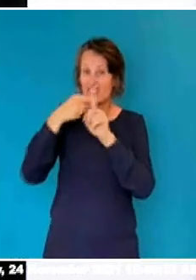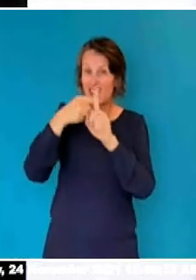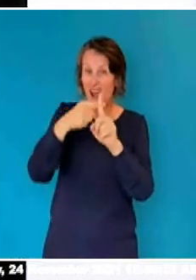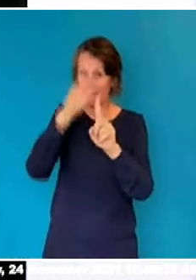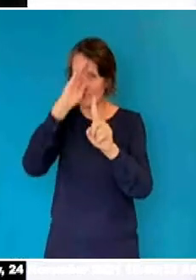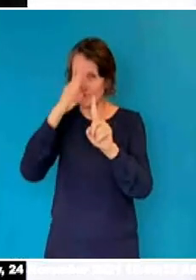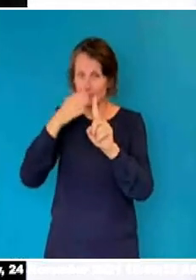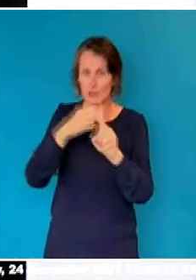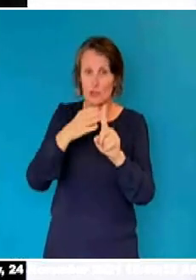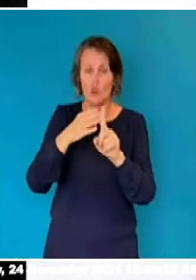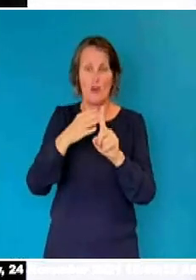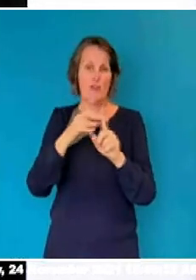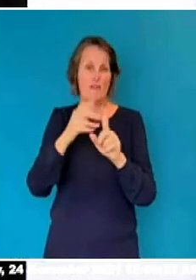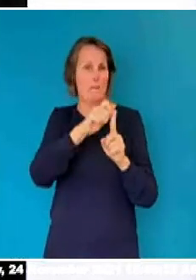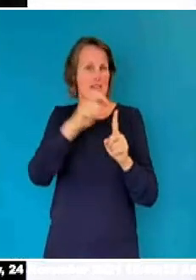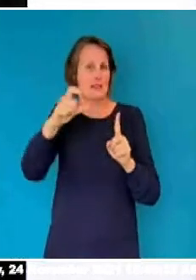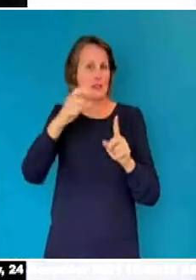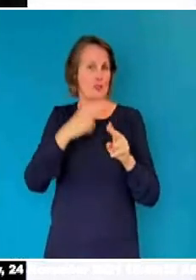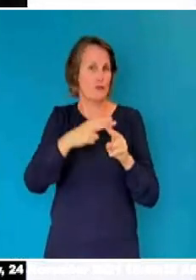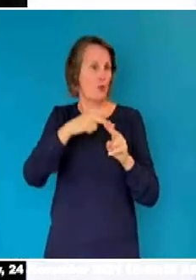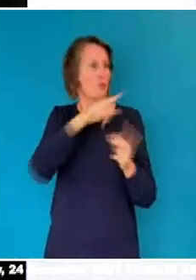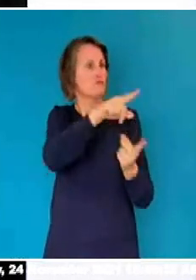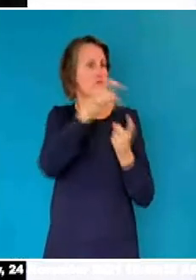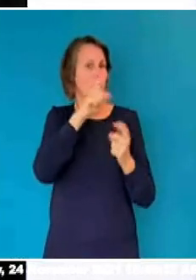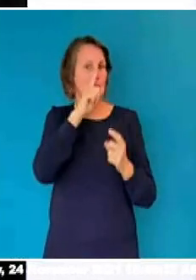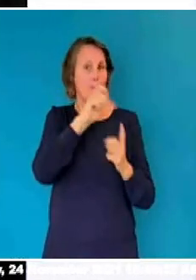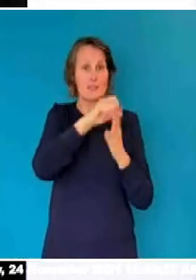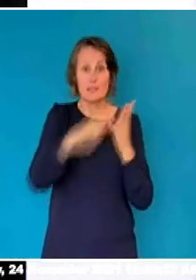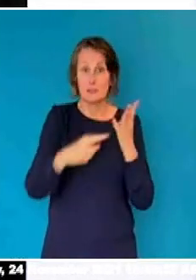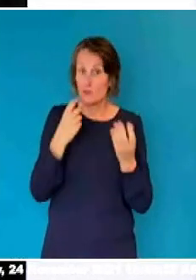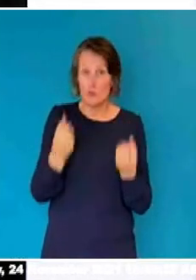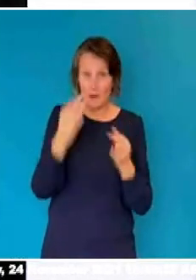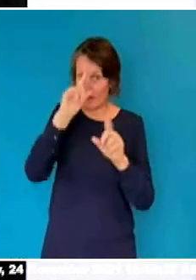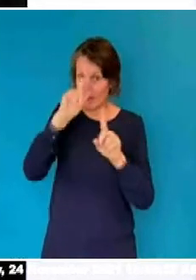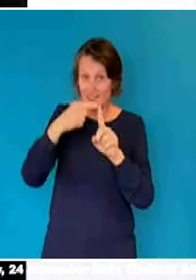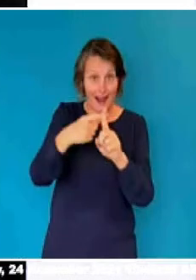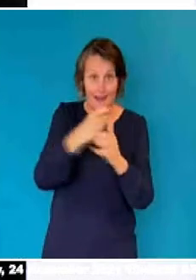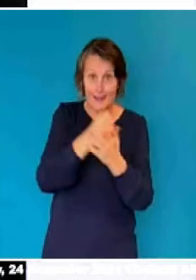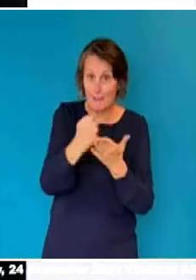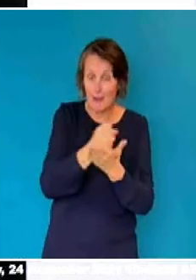for people with disability. That's correct? MS DAVIES: That is correct. Do you think you should?